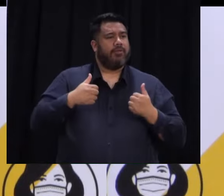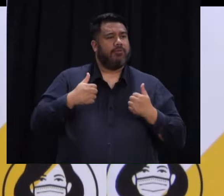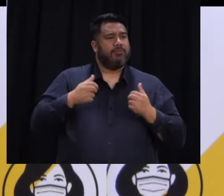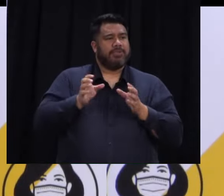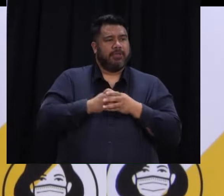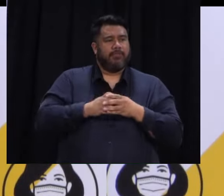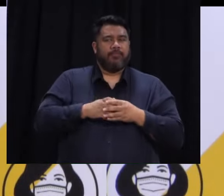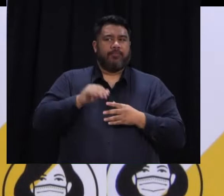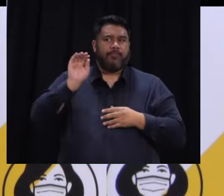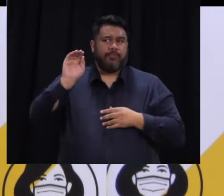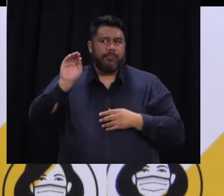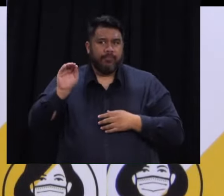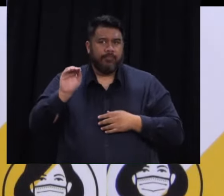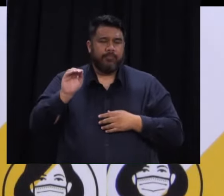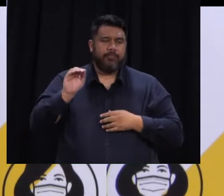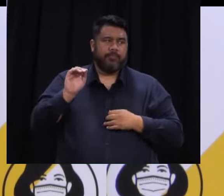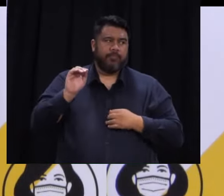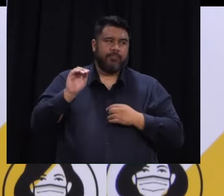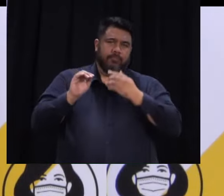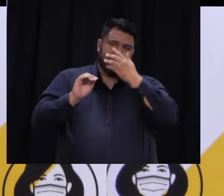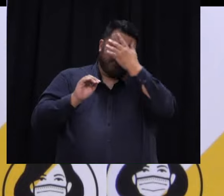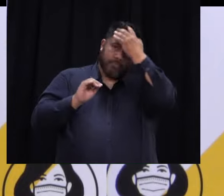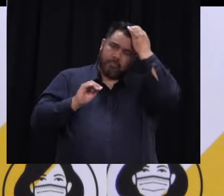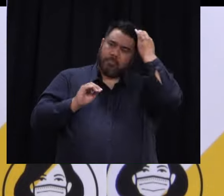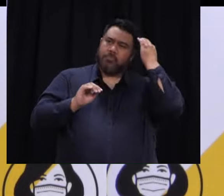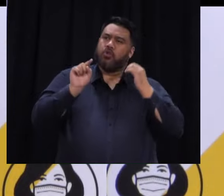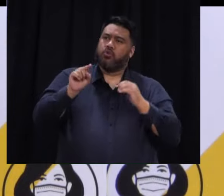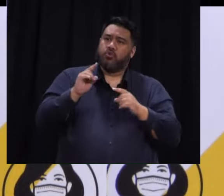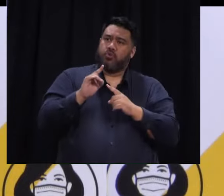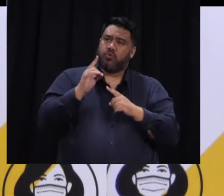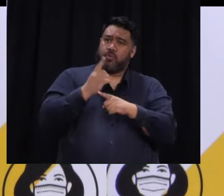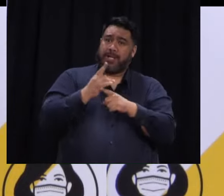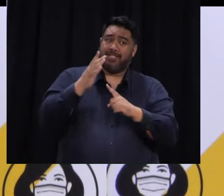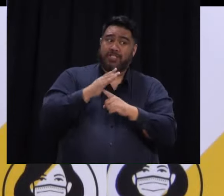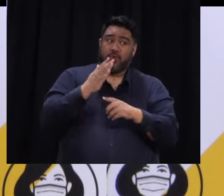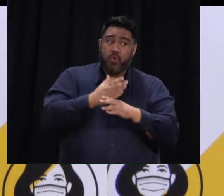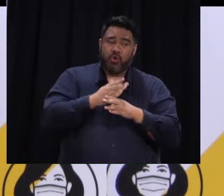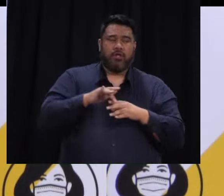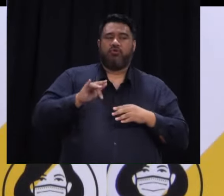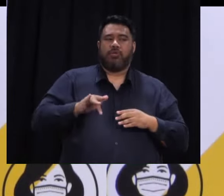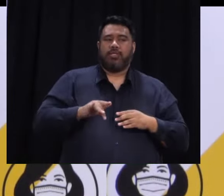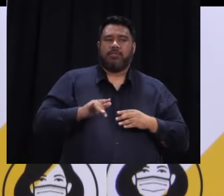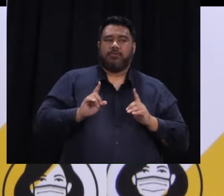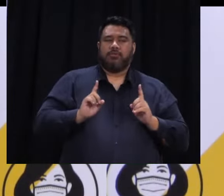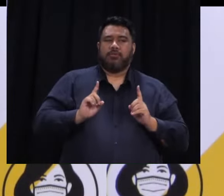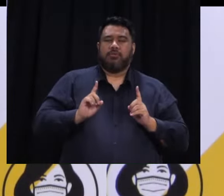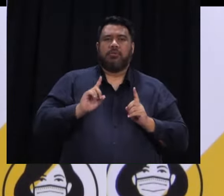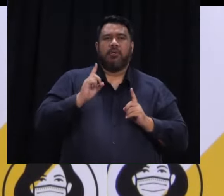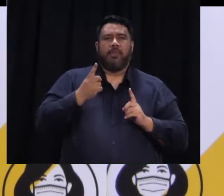specifically. In fact, when we asked the Auckland Regional